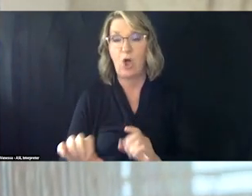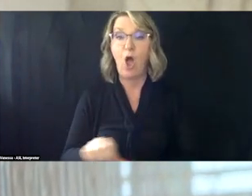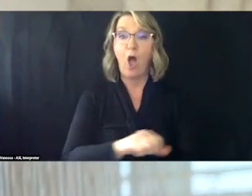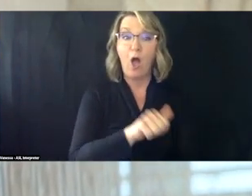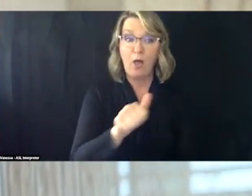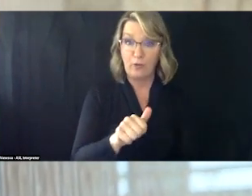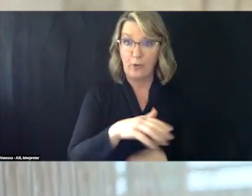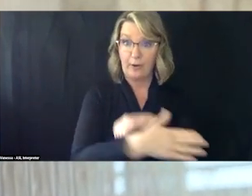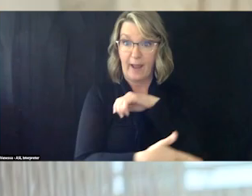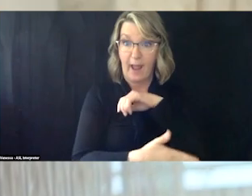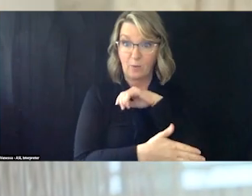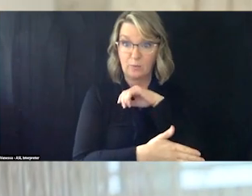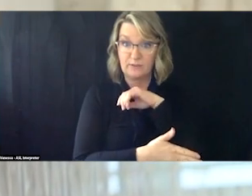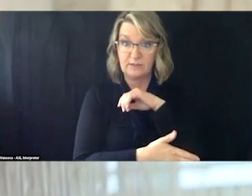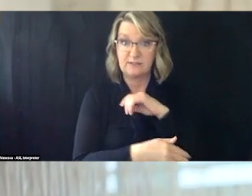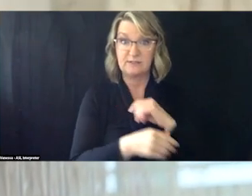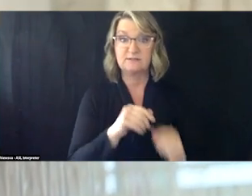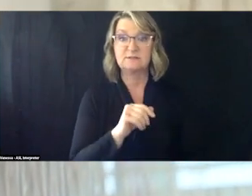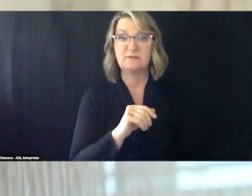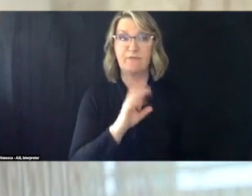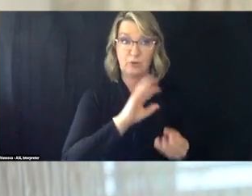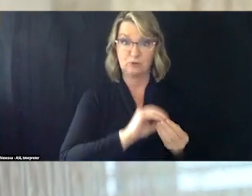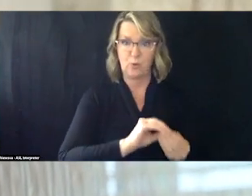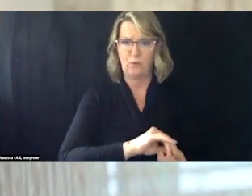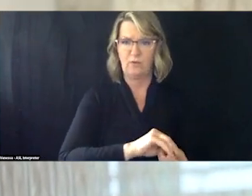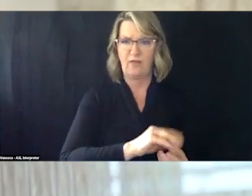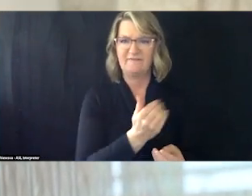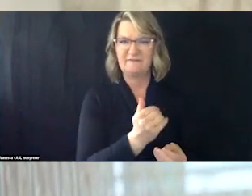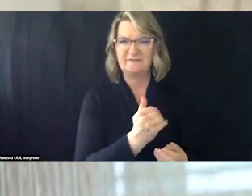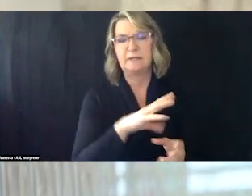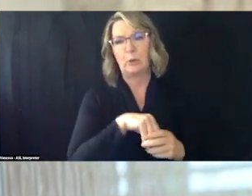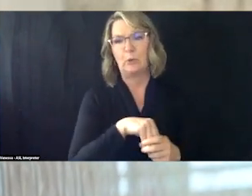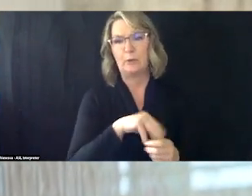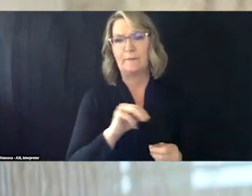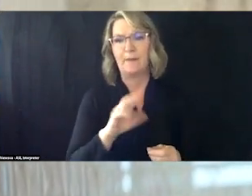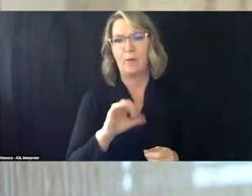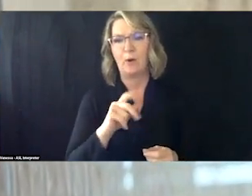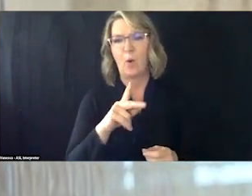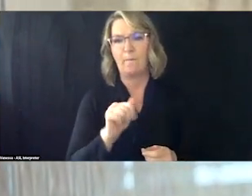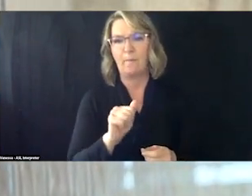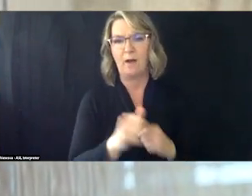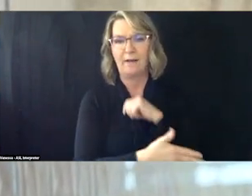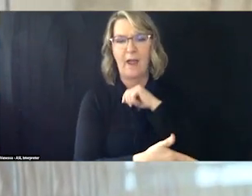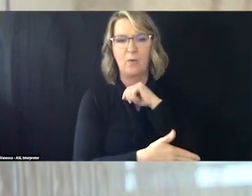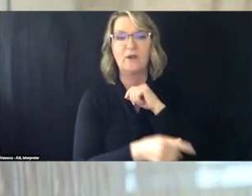others right Maricopa County being the seventh for the total of the 15 they will have a very similar